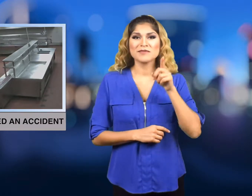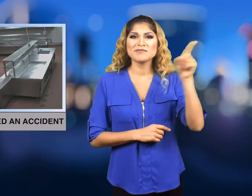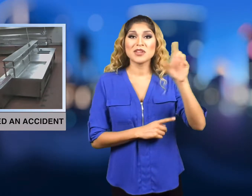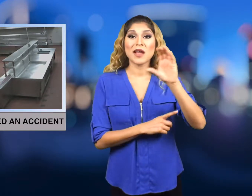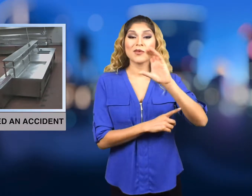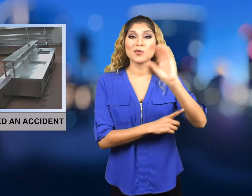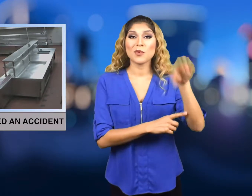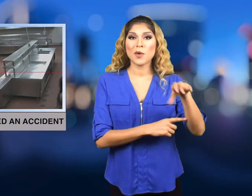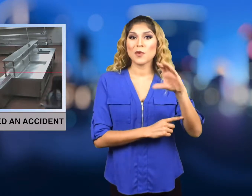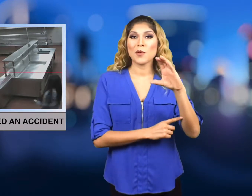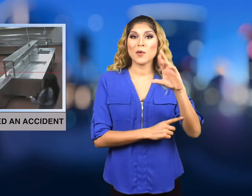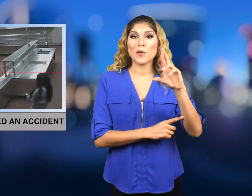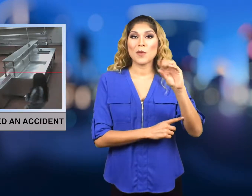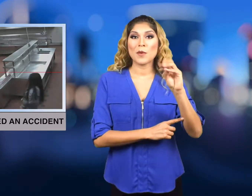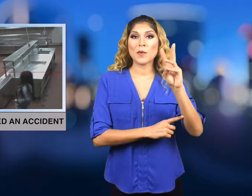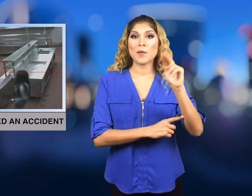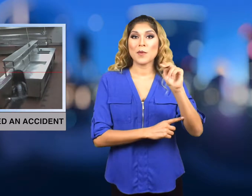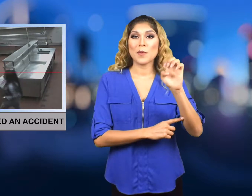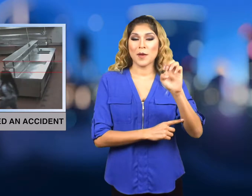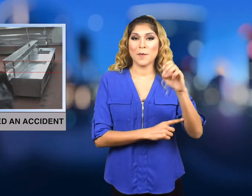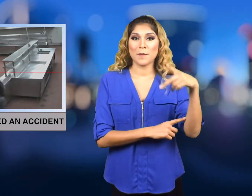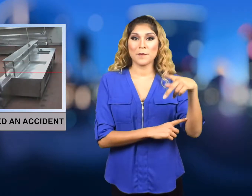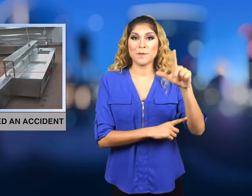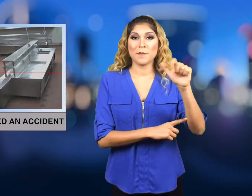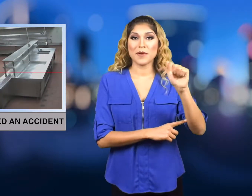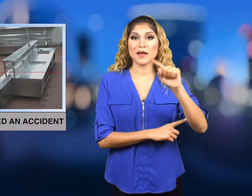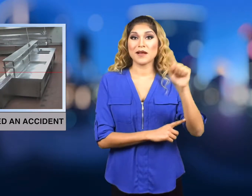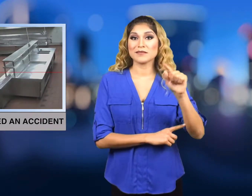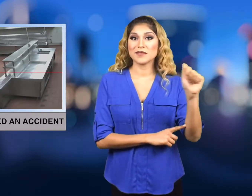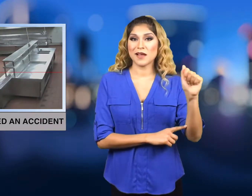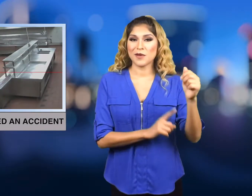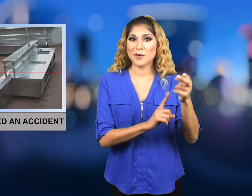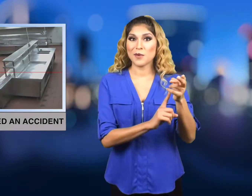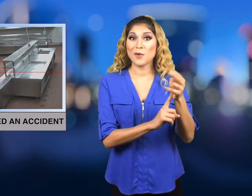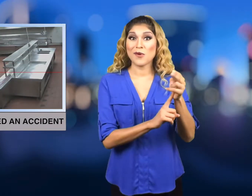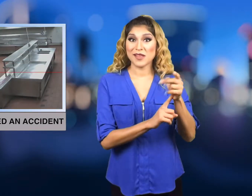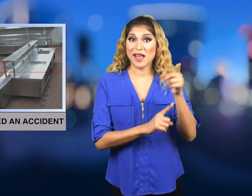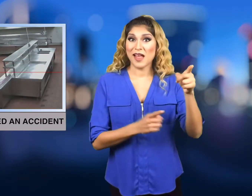It's from the Crowne Plaza Hotel in Chicago.